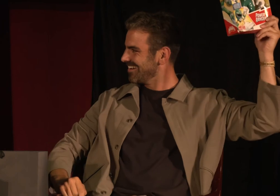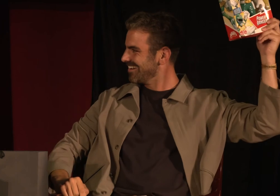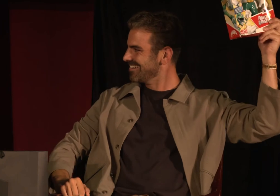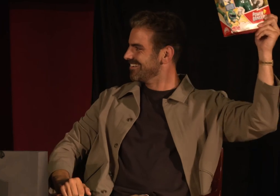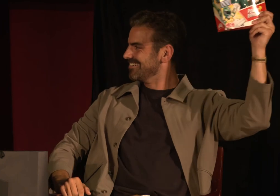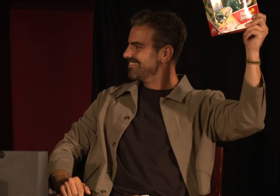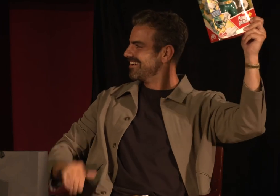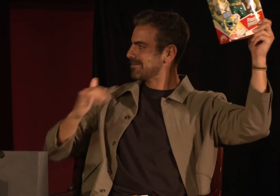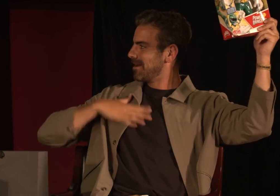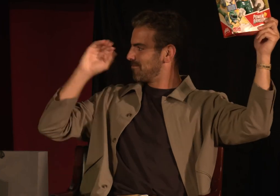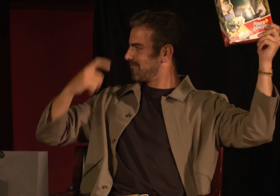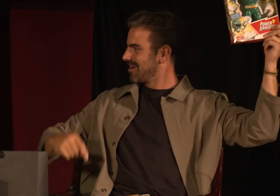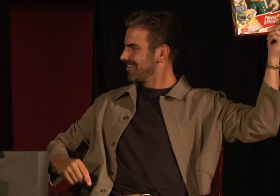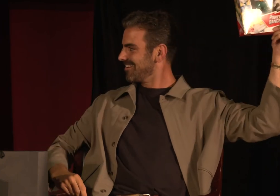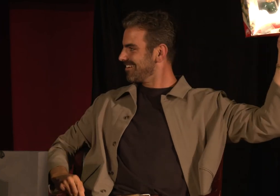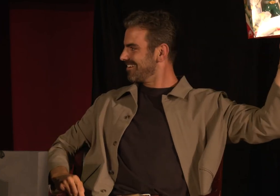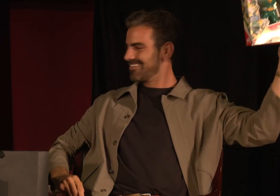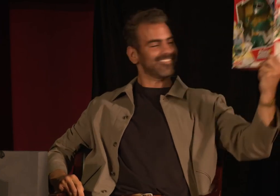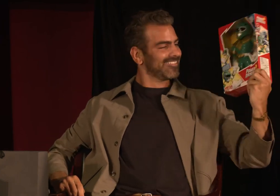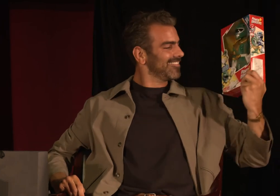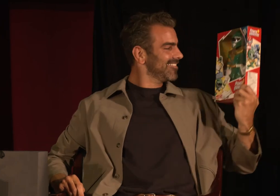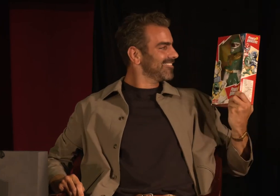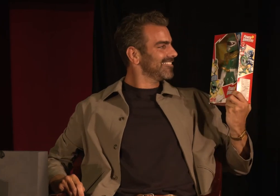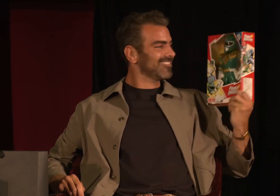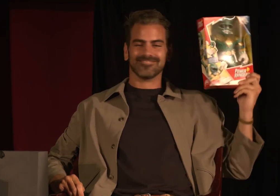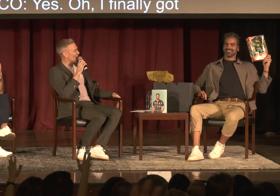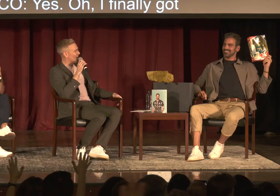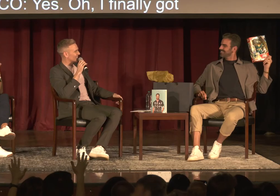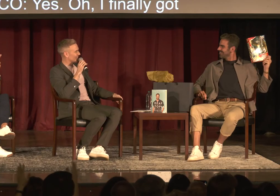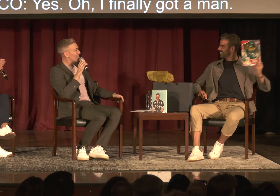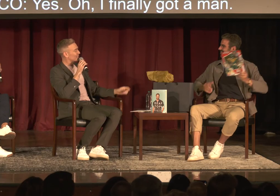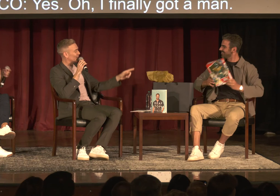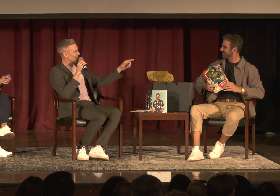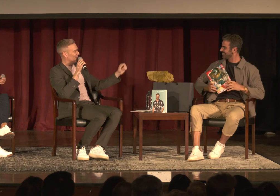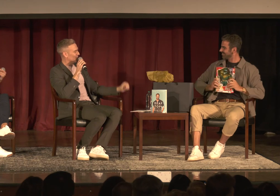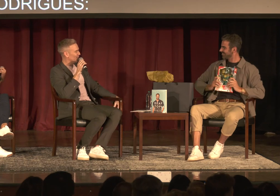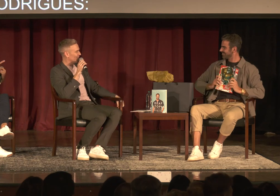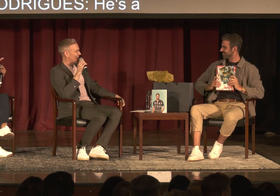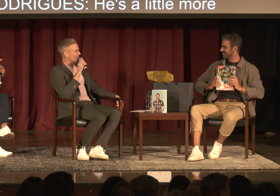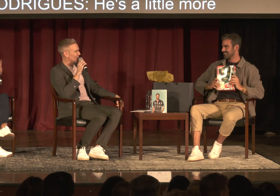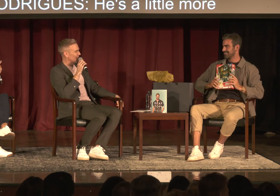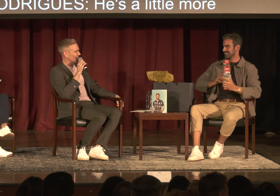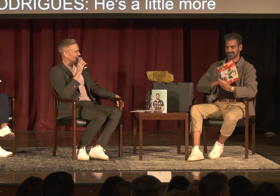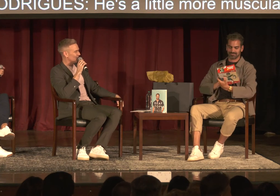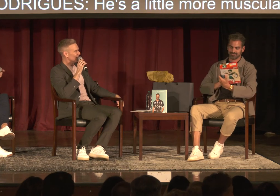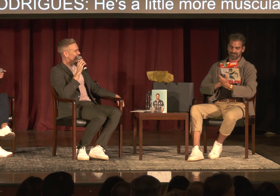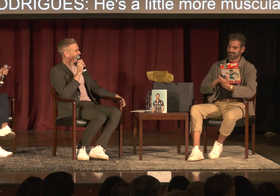I finally got a man. I finally got a boyfriend. He's a little more muscular than the original guy. I thought you might like him.